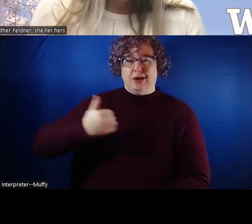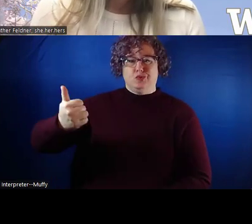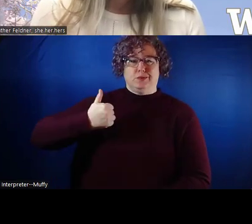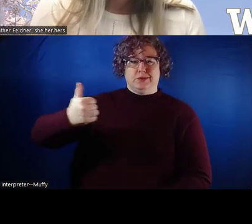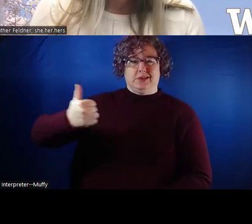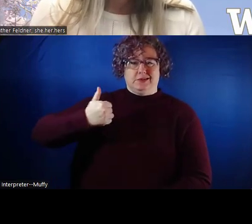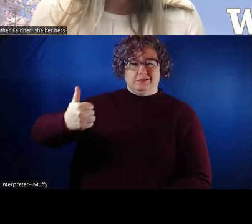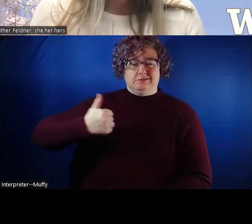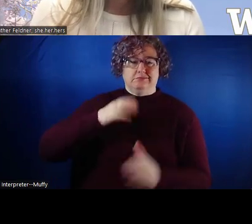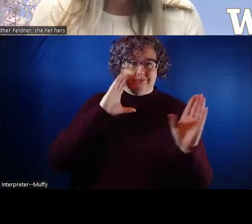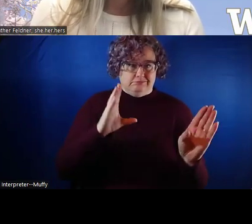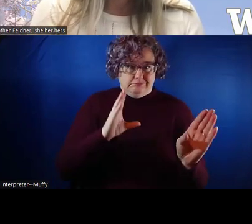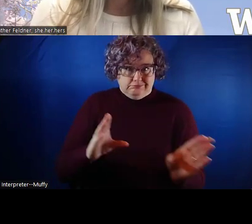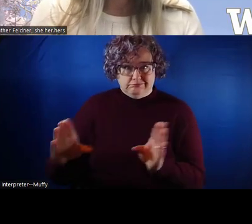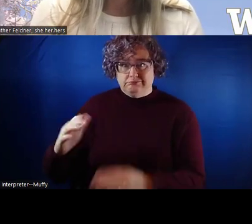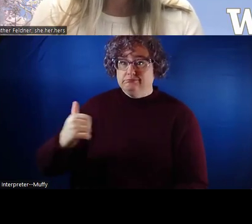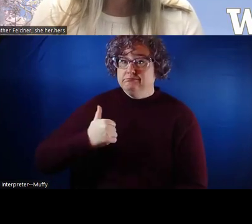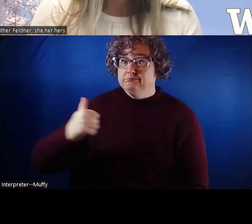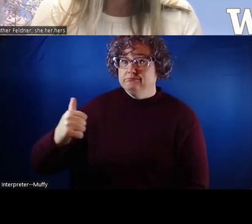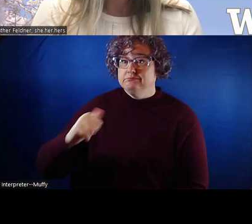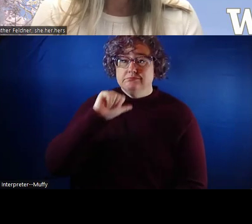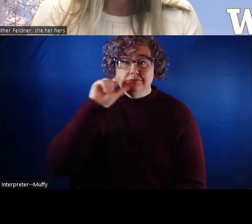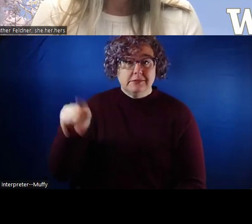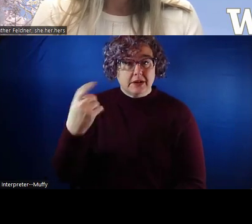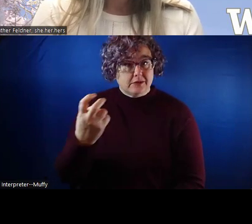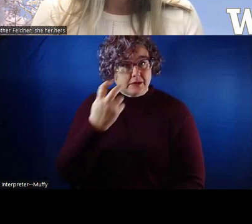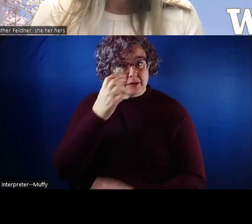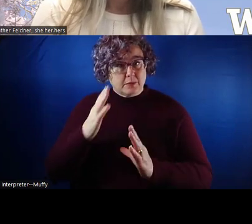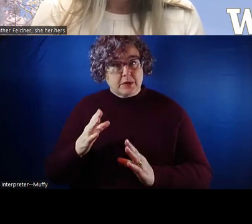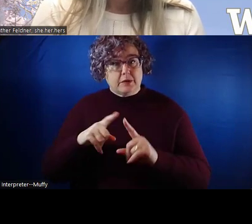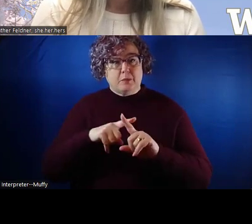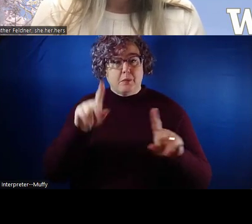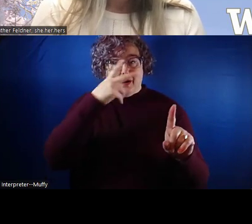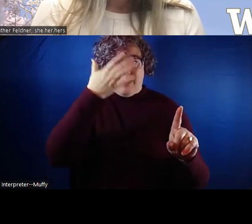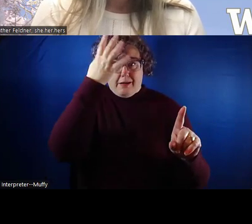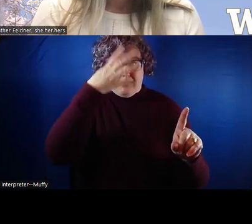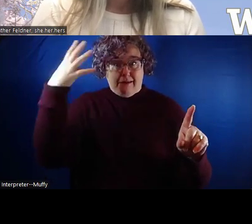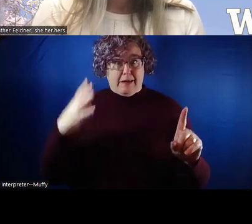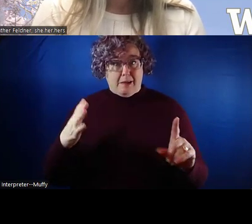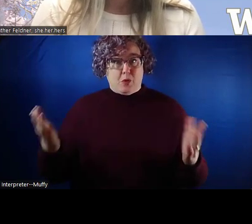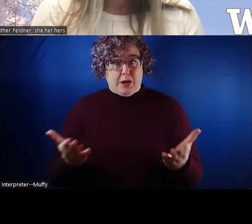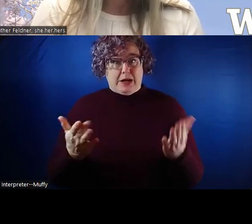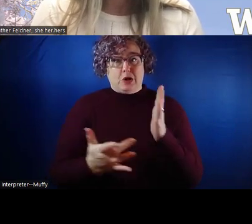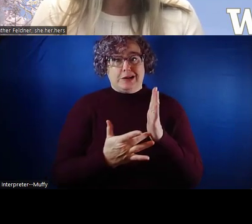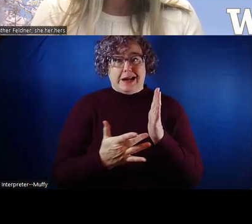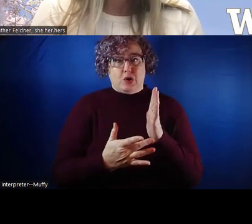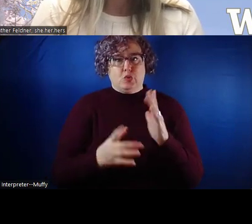So planning transportation for, not just a blind person, but an immigrant here is very technical and tricky.